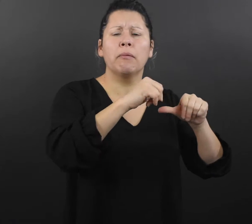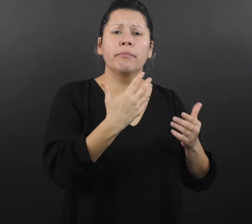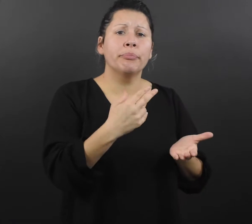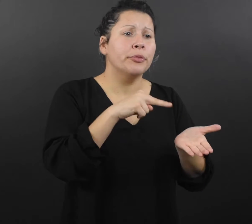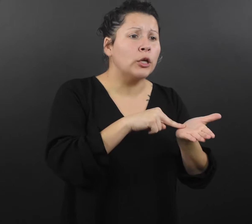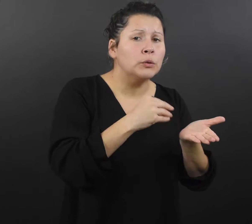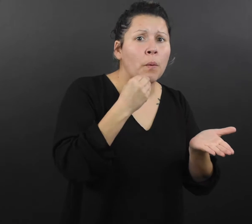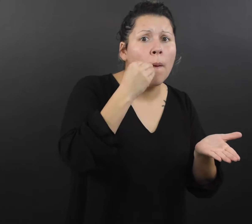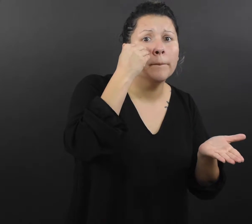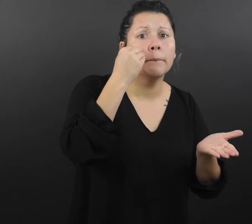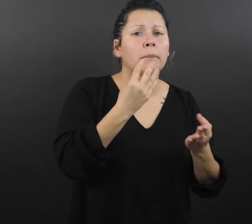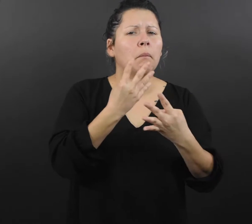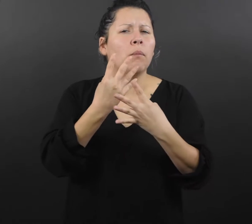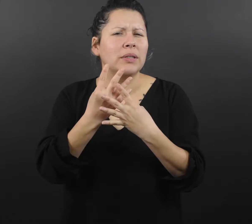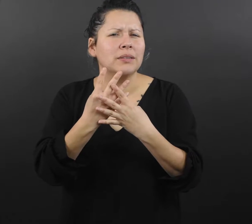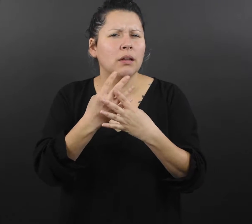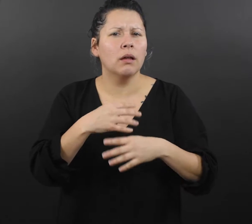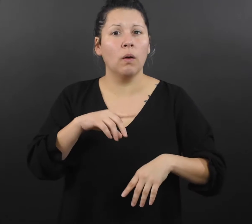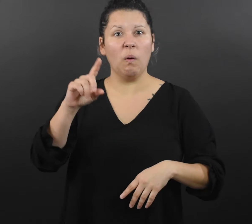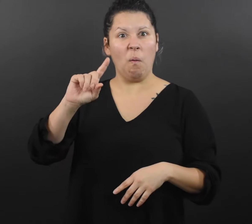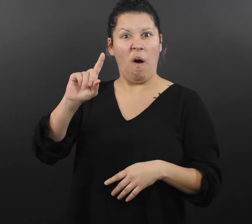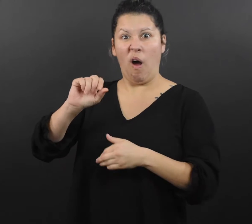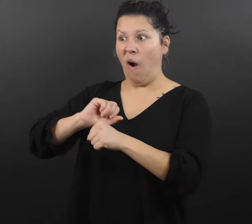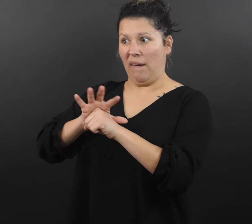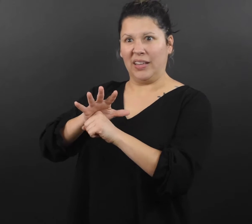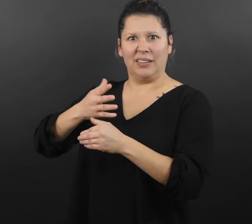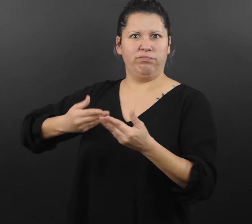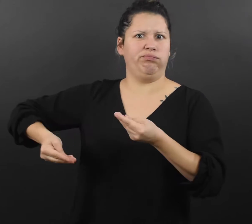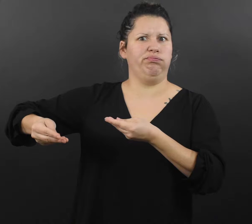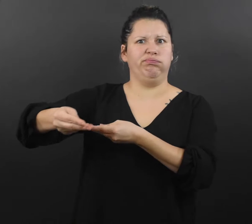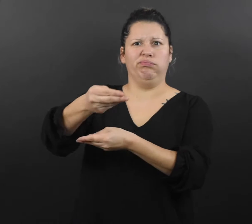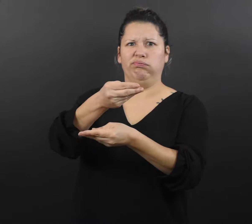(for example, nursing homes or prisons) where COVID-19 is circulating.